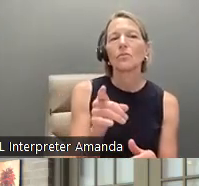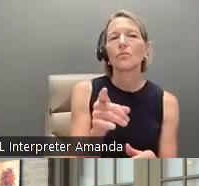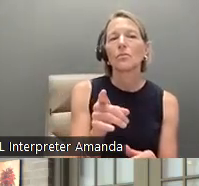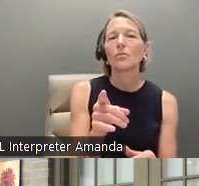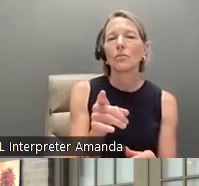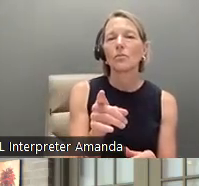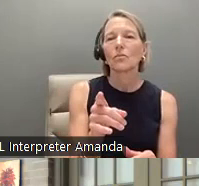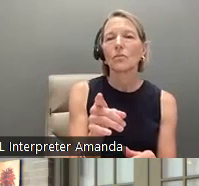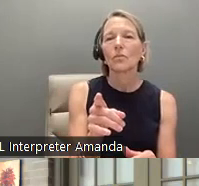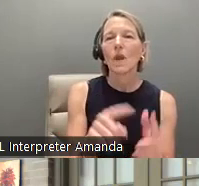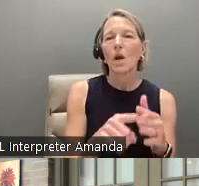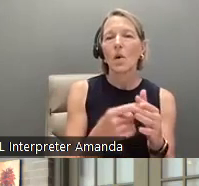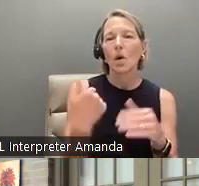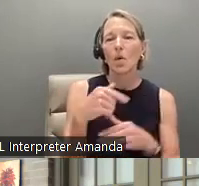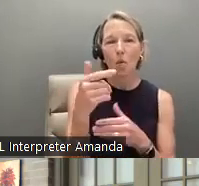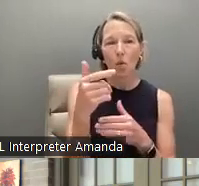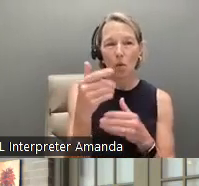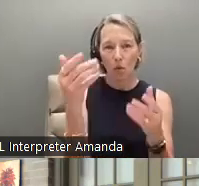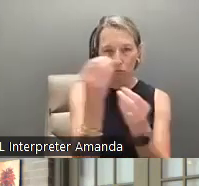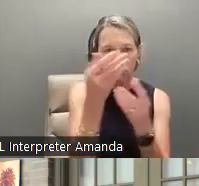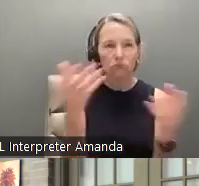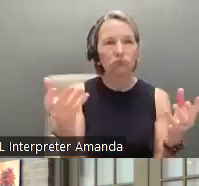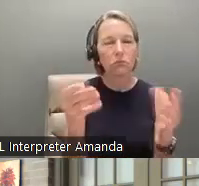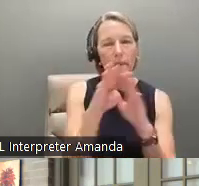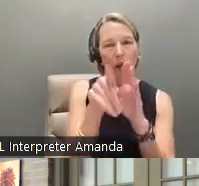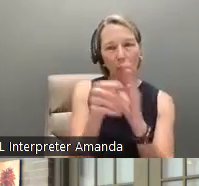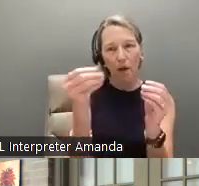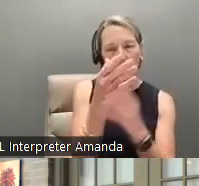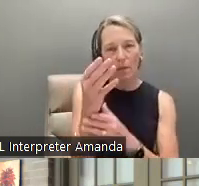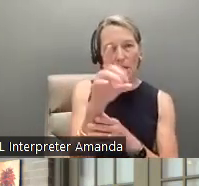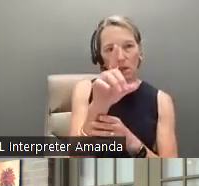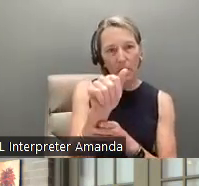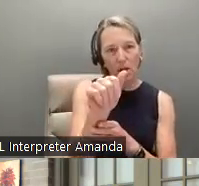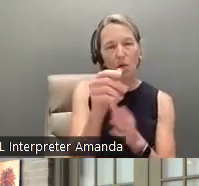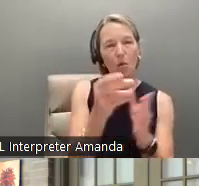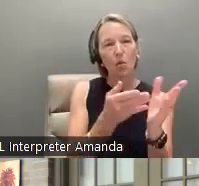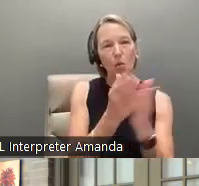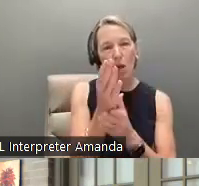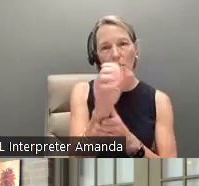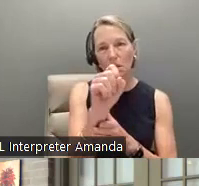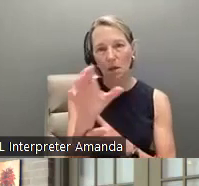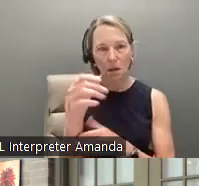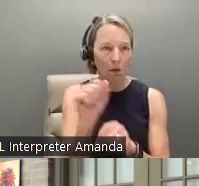well just to start off we're going to give you a little bit of info background information on Disability Rights South Carolina and the work that we we do